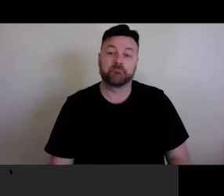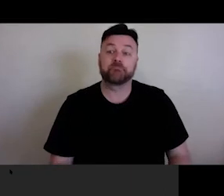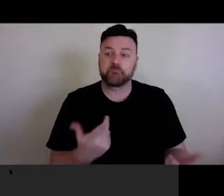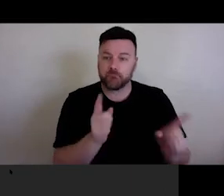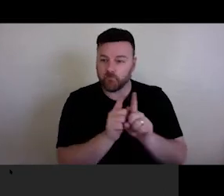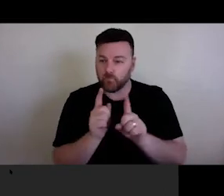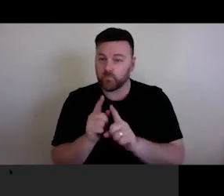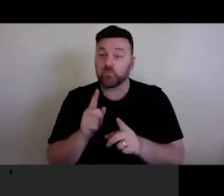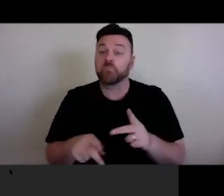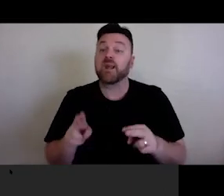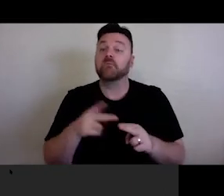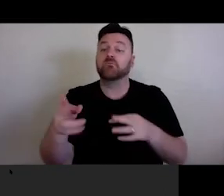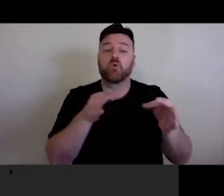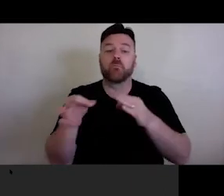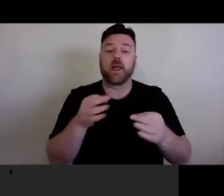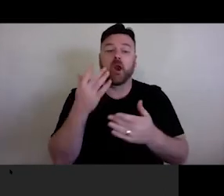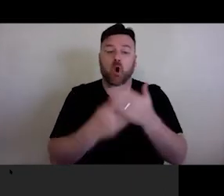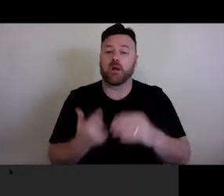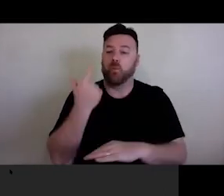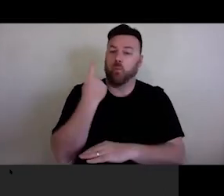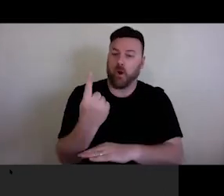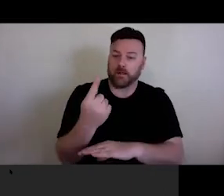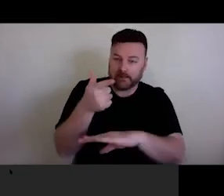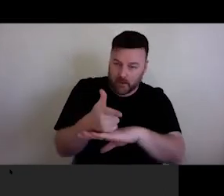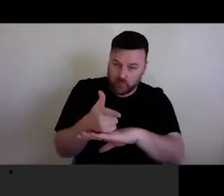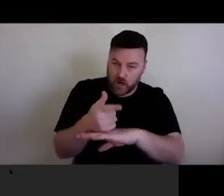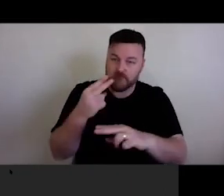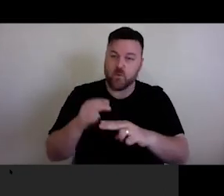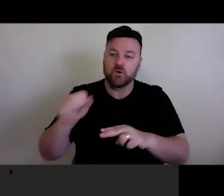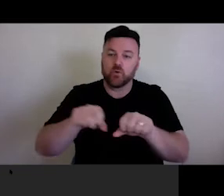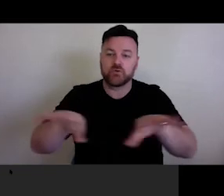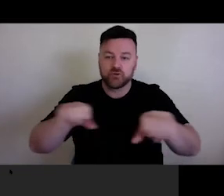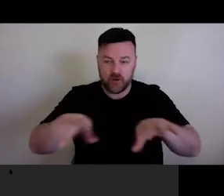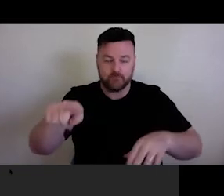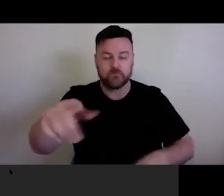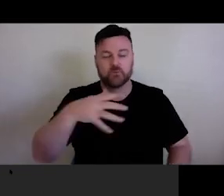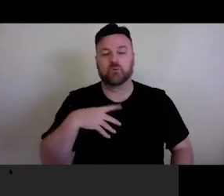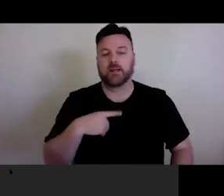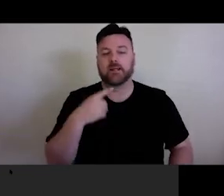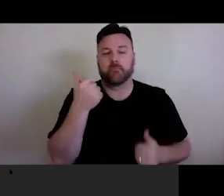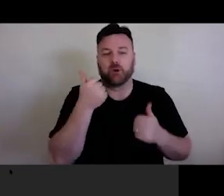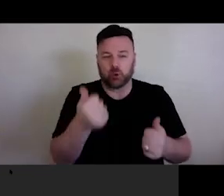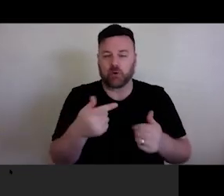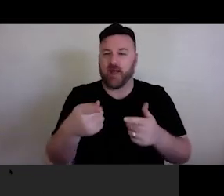going to look at one camera shot with a professional camera, then you do need something that is very, very versatile, like this, to be able to